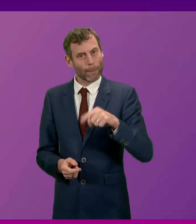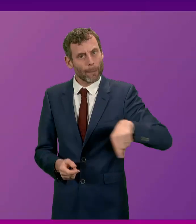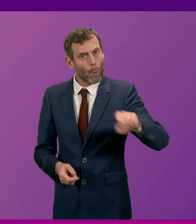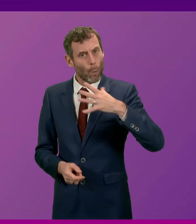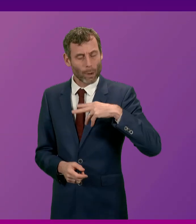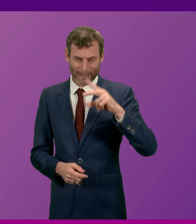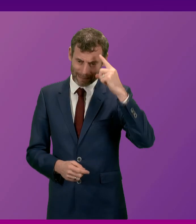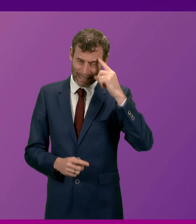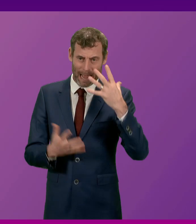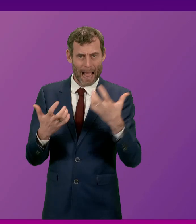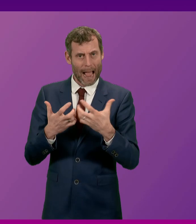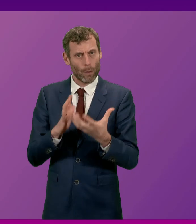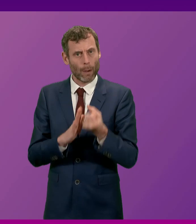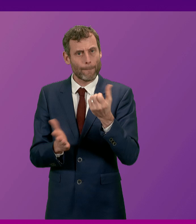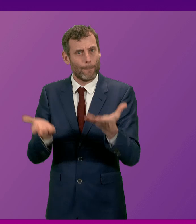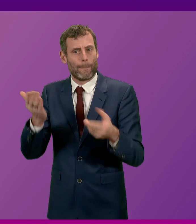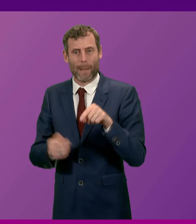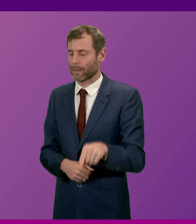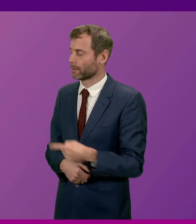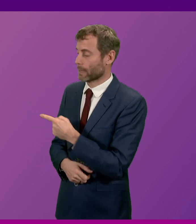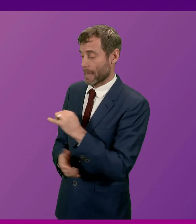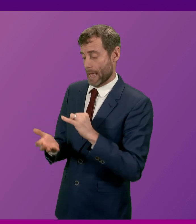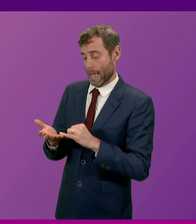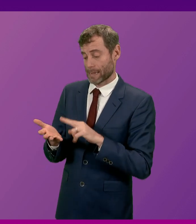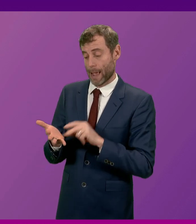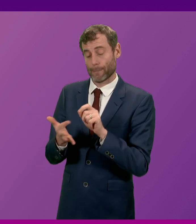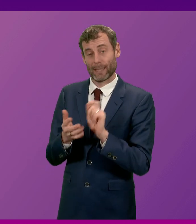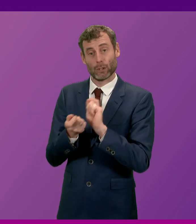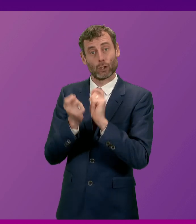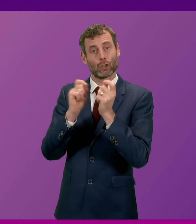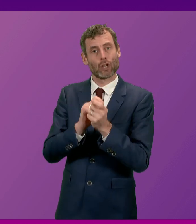Homes for Scotland has warned that the SNP’s proposed changes to housing legislation will